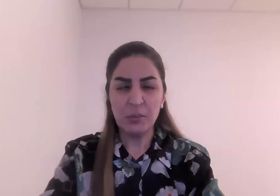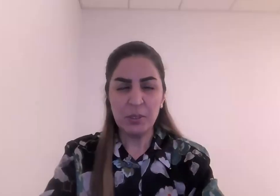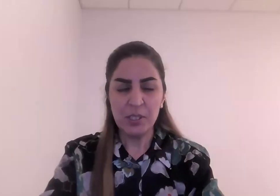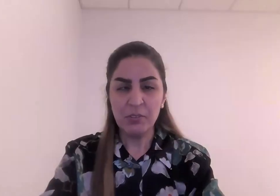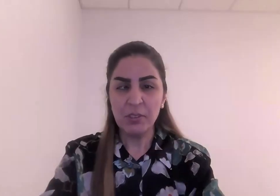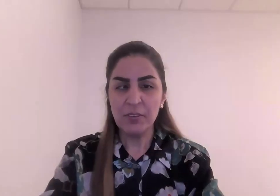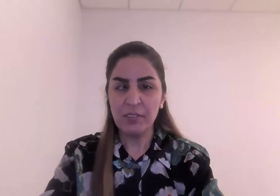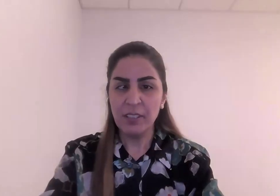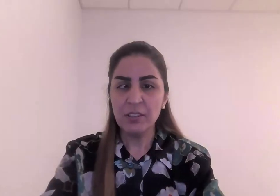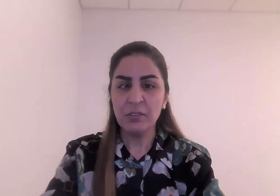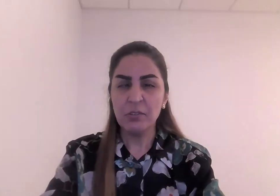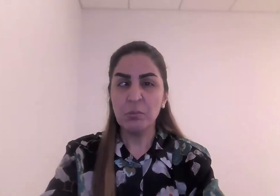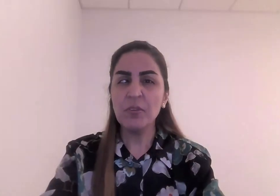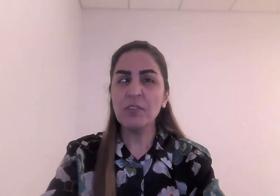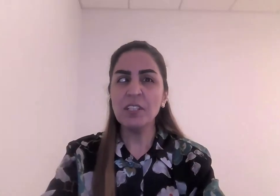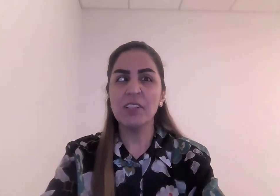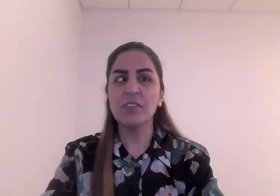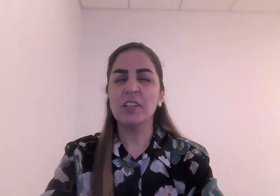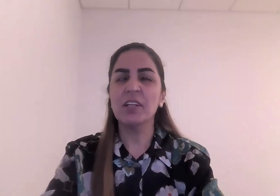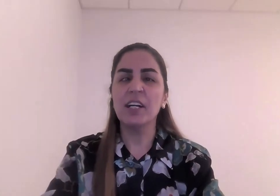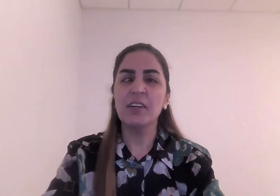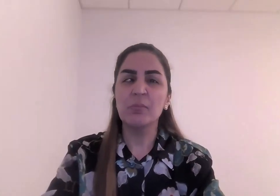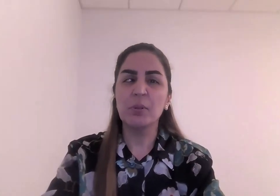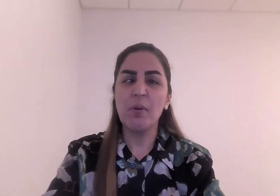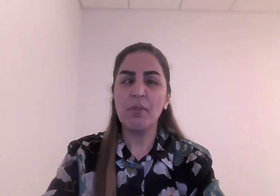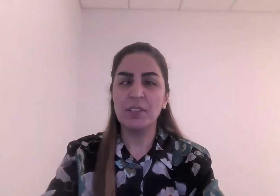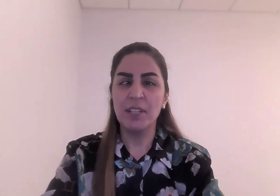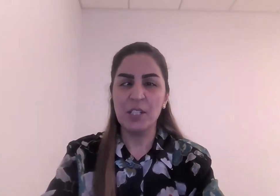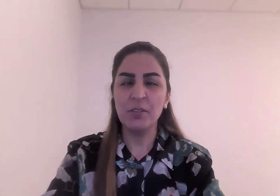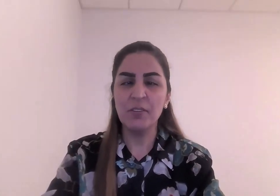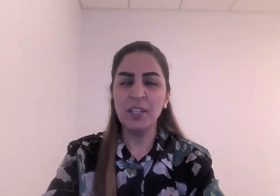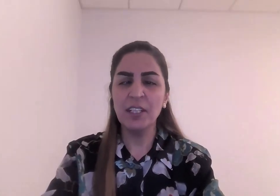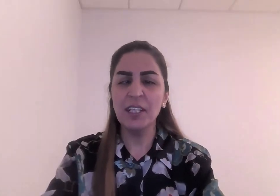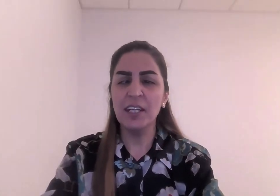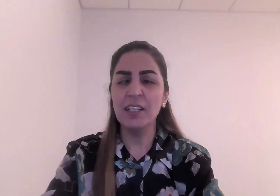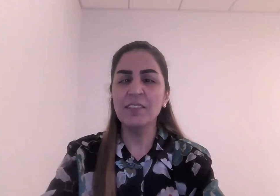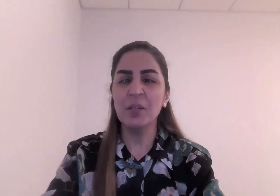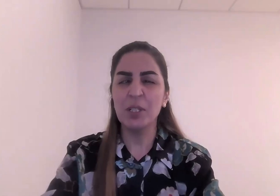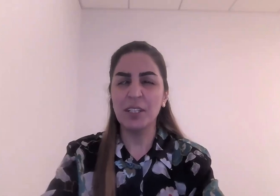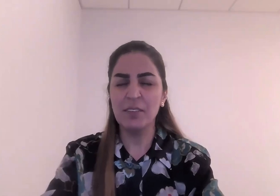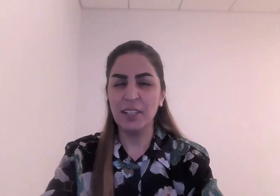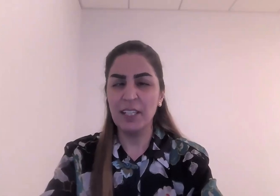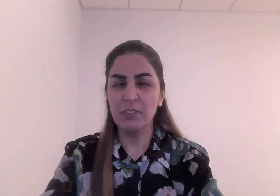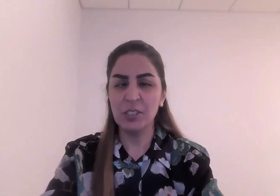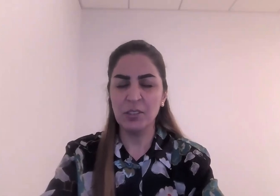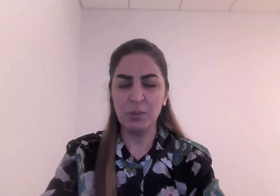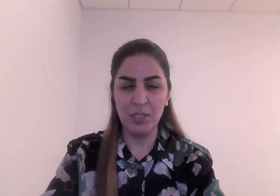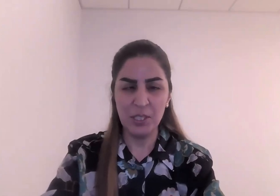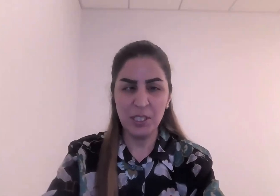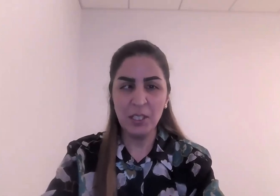For most of the event we're going to have both international sign and American Sign Language interpretation. But for some of the speakers,